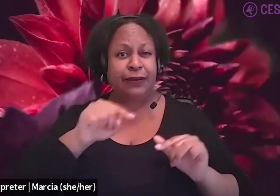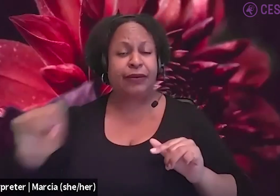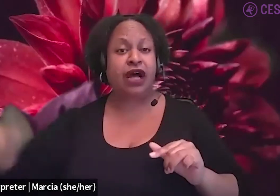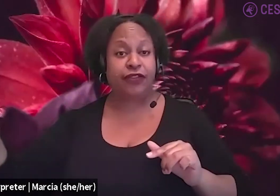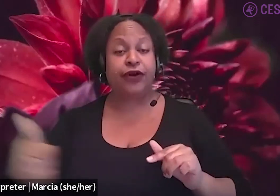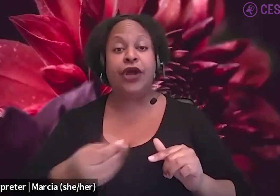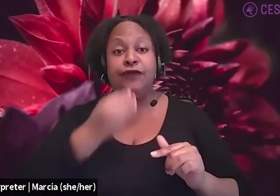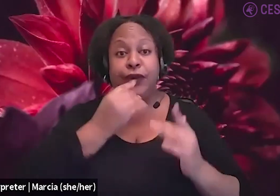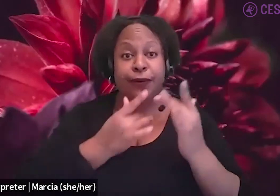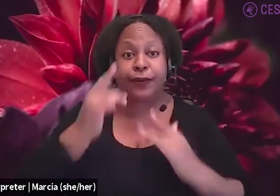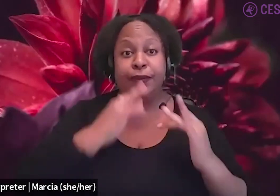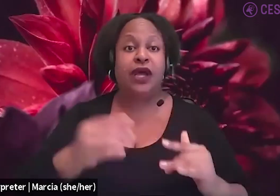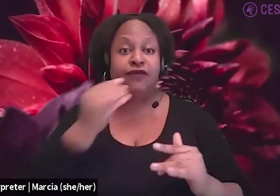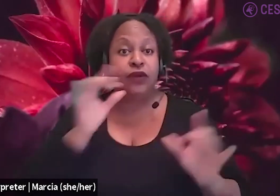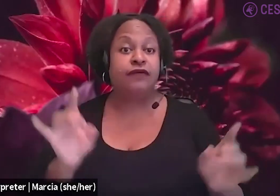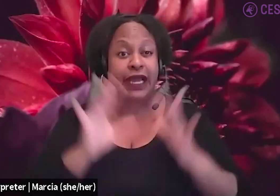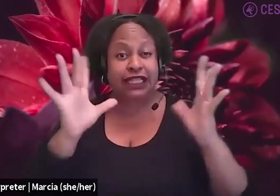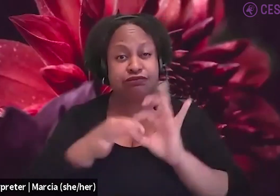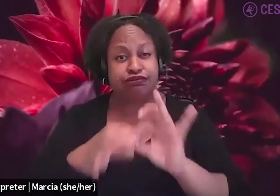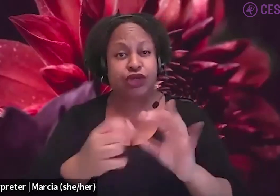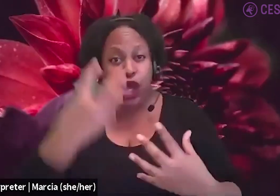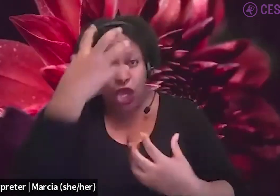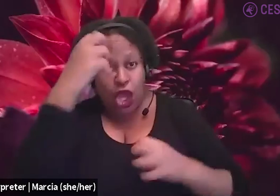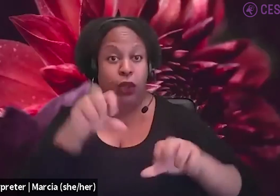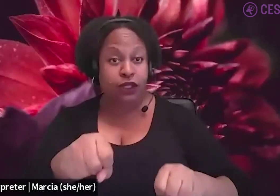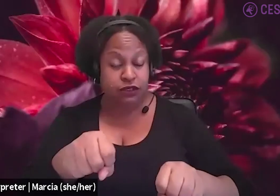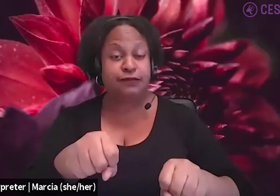and food violence is inherently connected to colonialism which is connected to keeping the